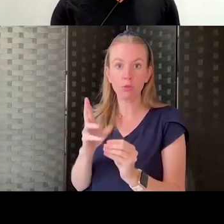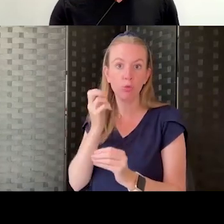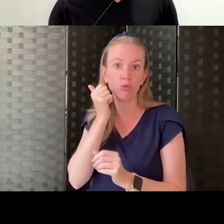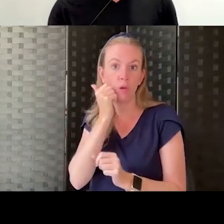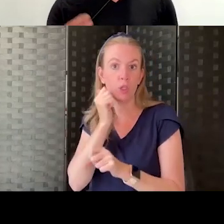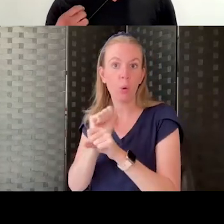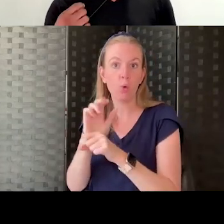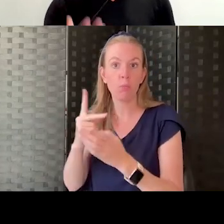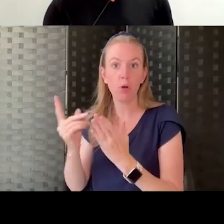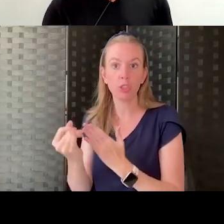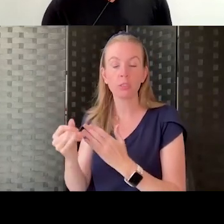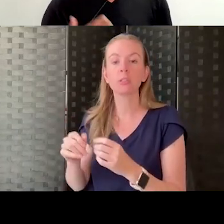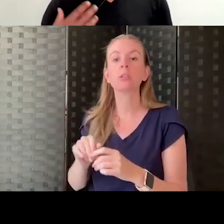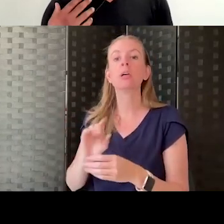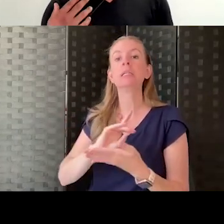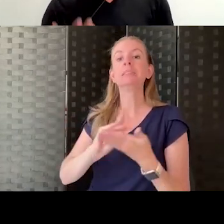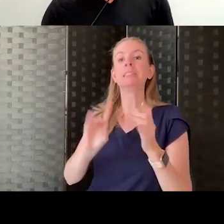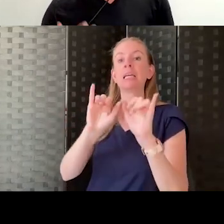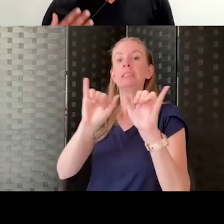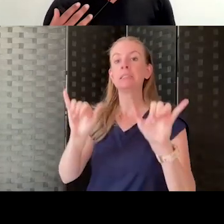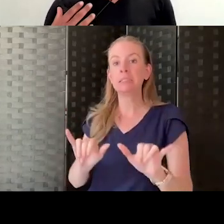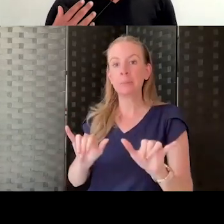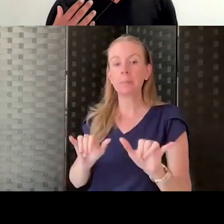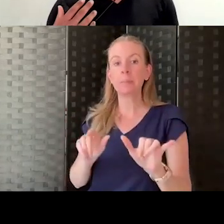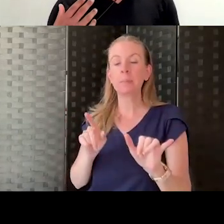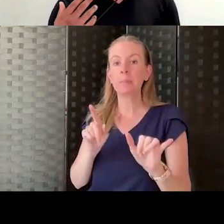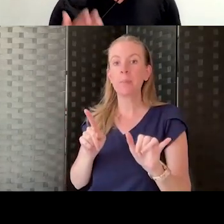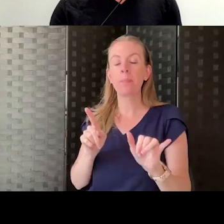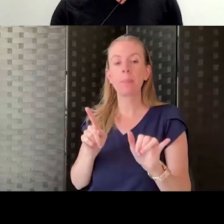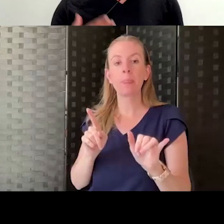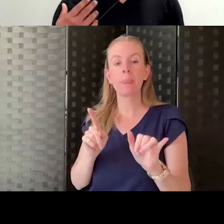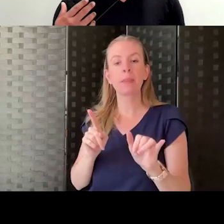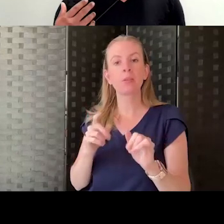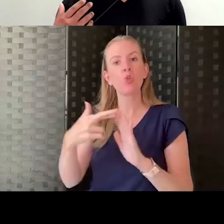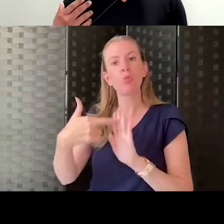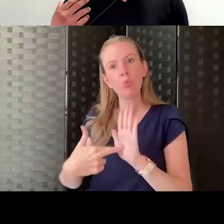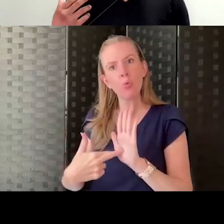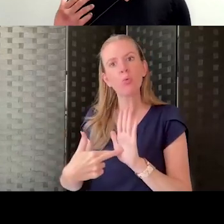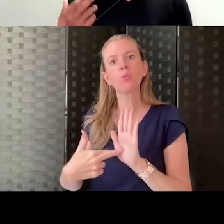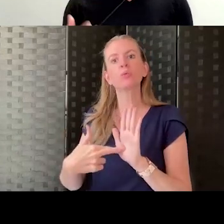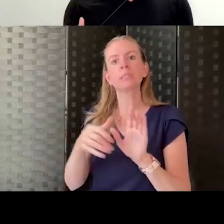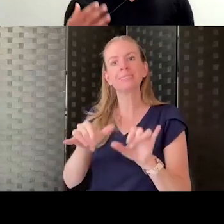your projects -- design systems basically consist of a set of rules and standards that govern the